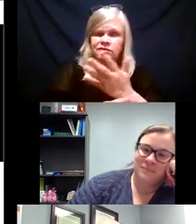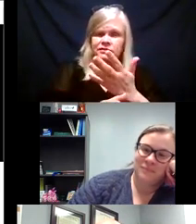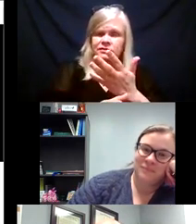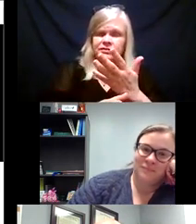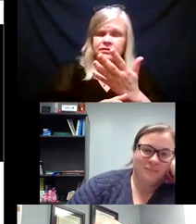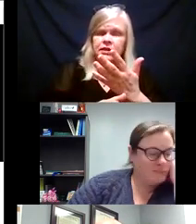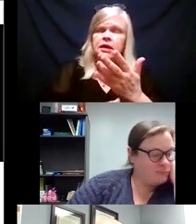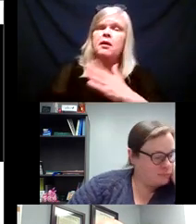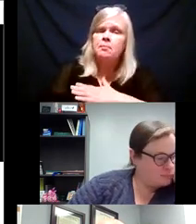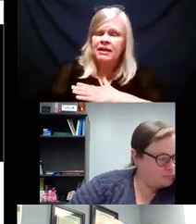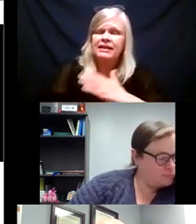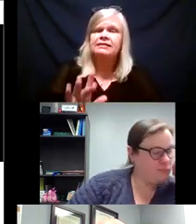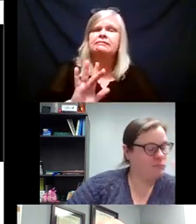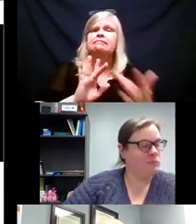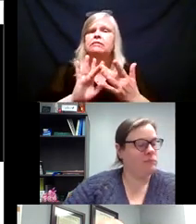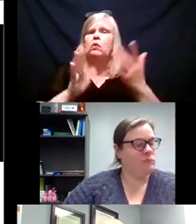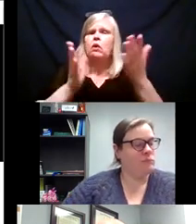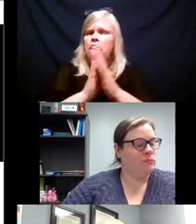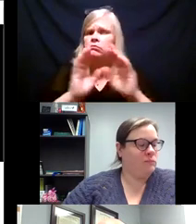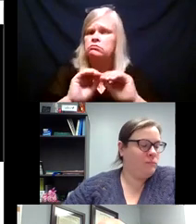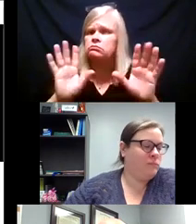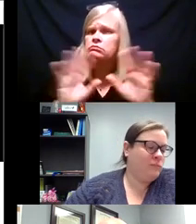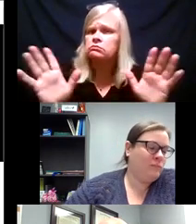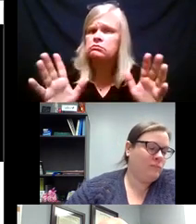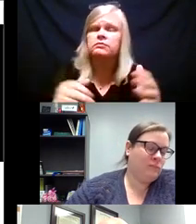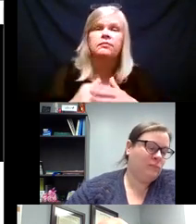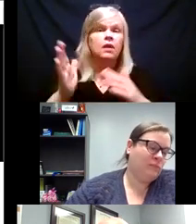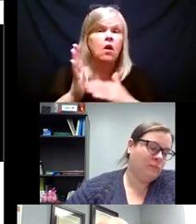FREE TO REACH OUT. OFTENTIMES THERE ARE JUST MORE